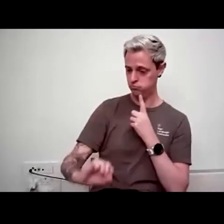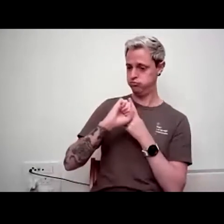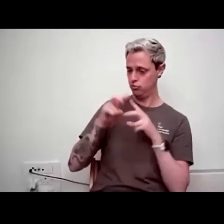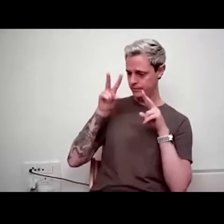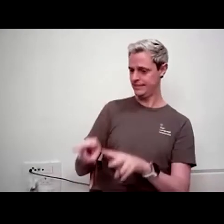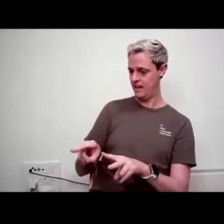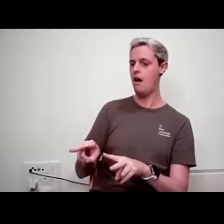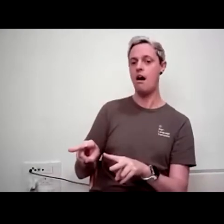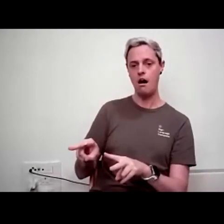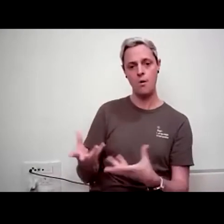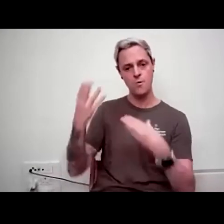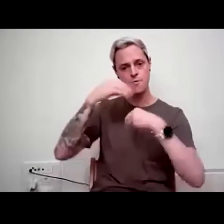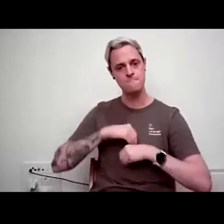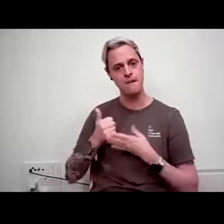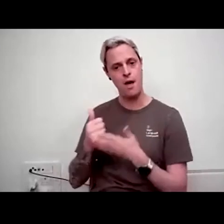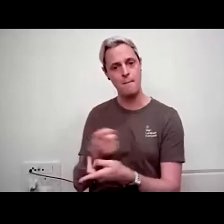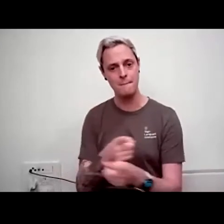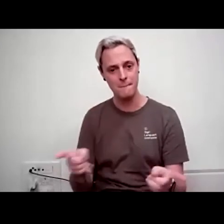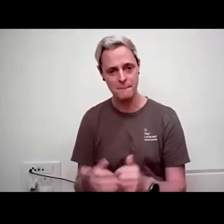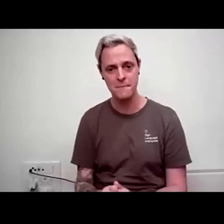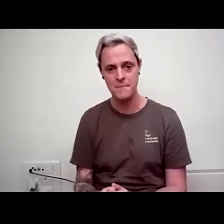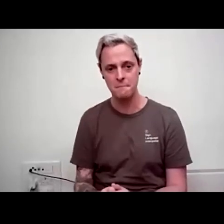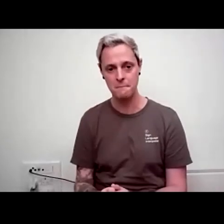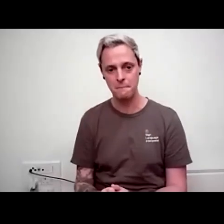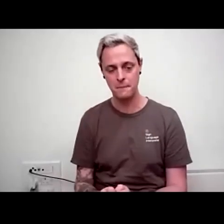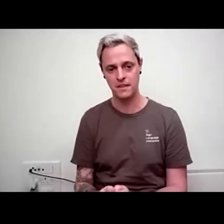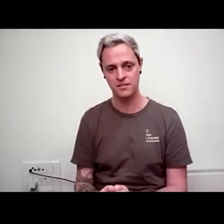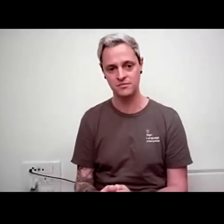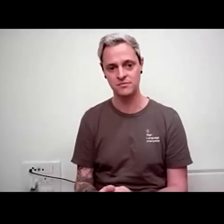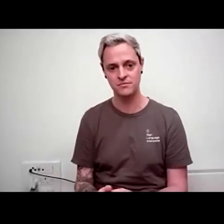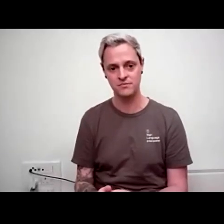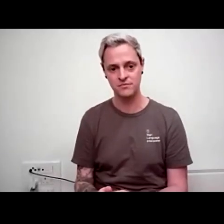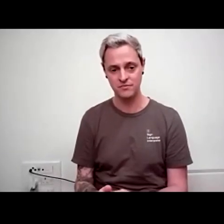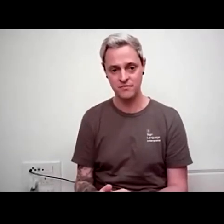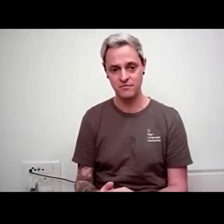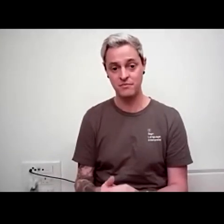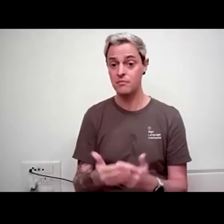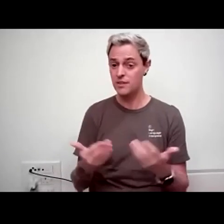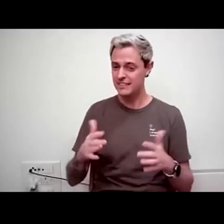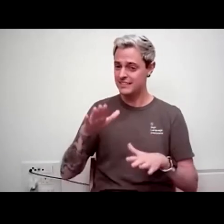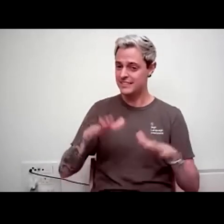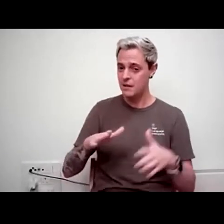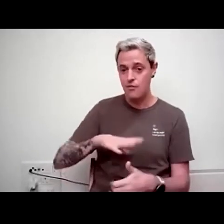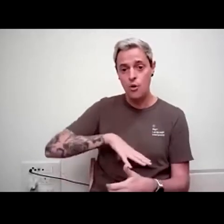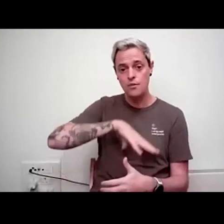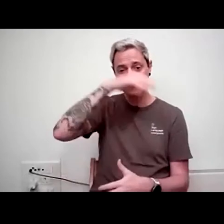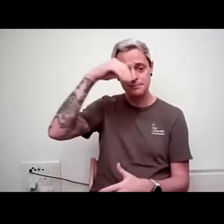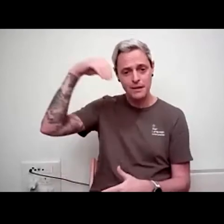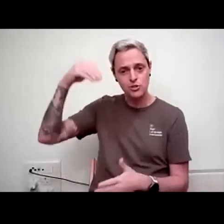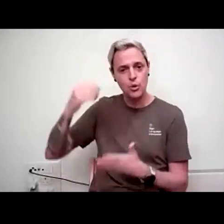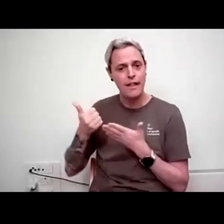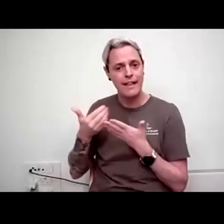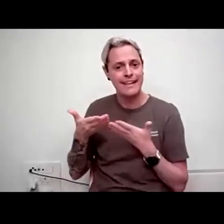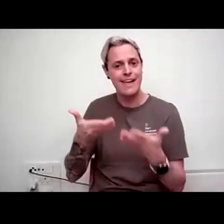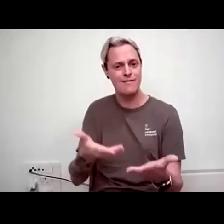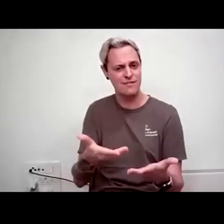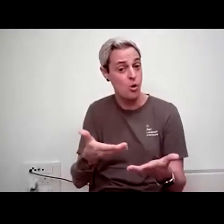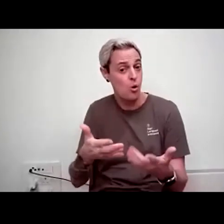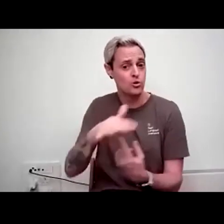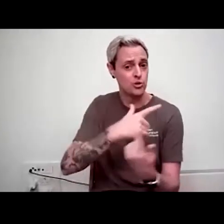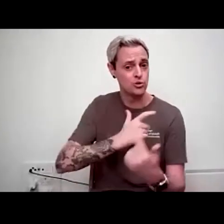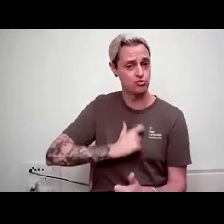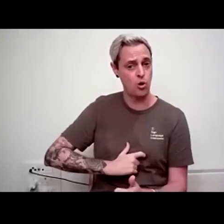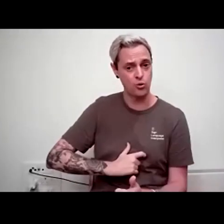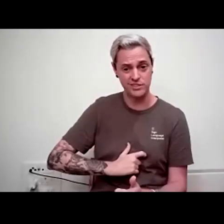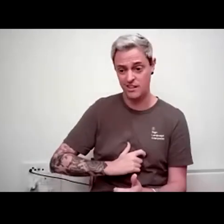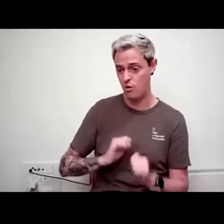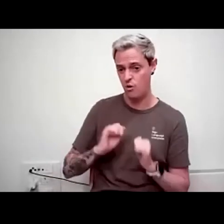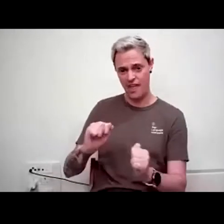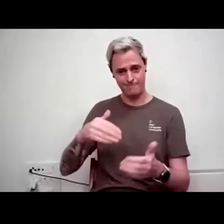The problem I’d suggest is that this description falls into the temptation to equate the Spiritual gifts with social roles, vocation and natural talent.